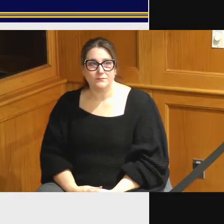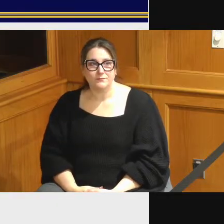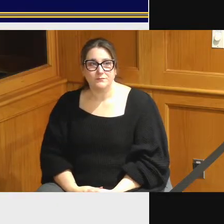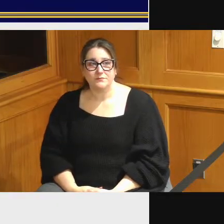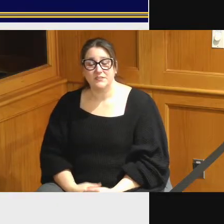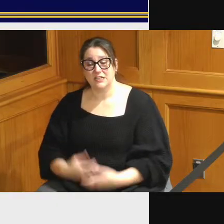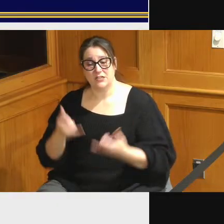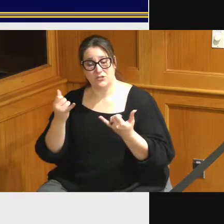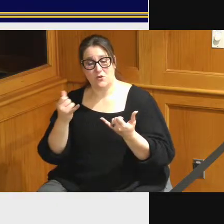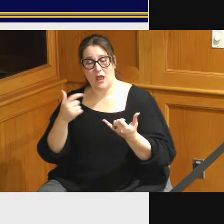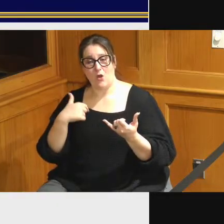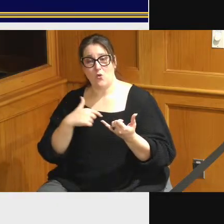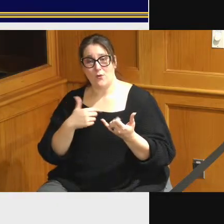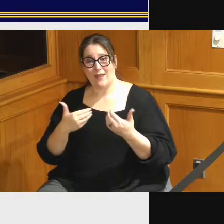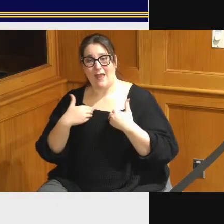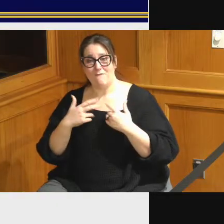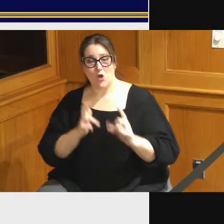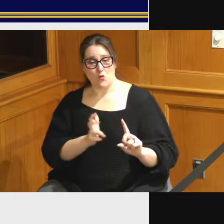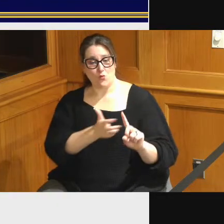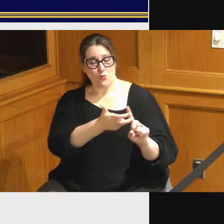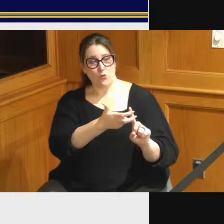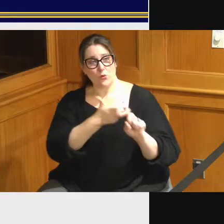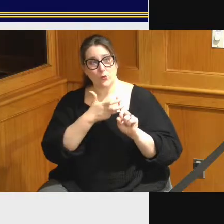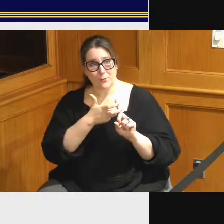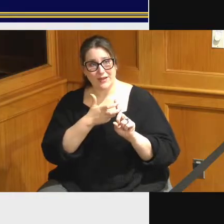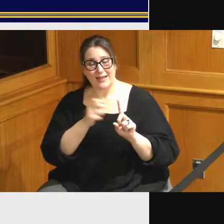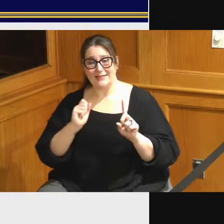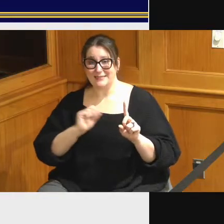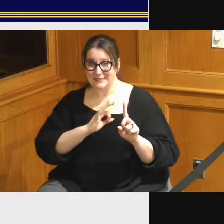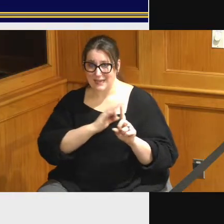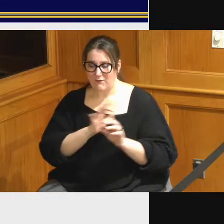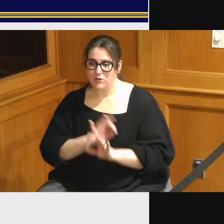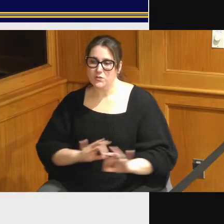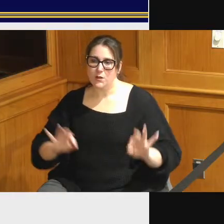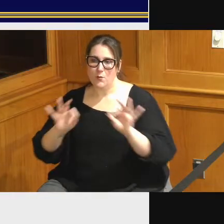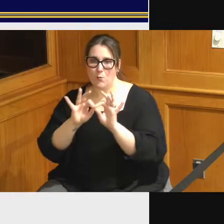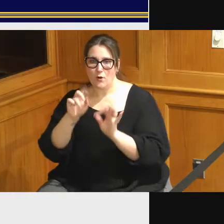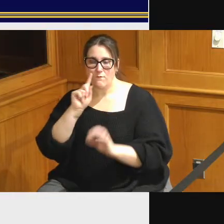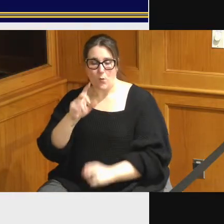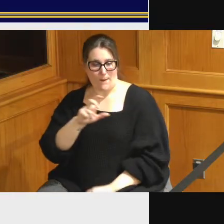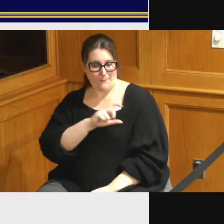have recruiting and staffing, which is incredibly important for a police agency. And of course,